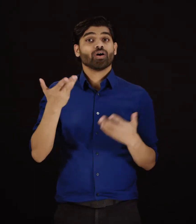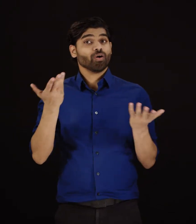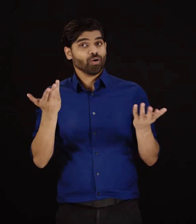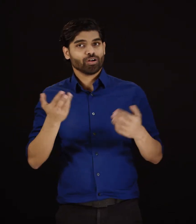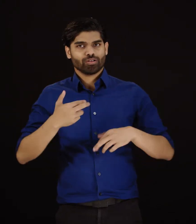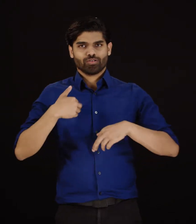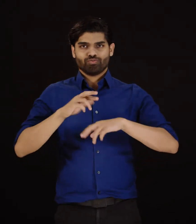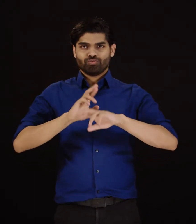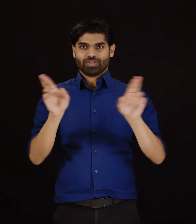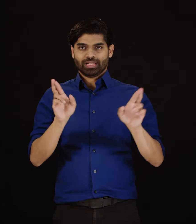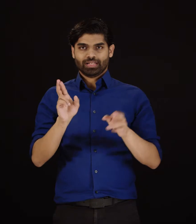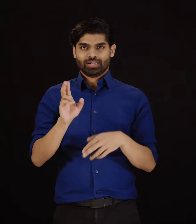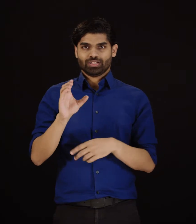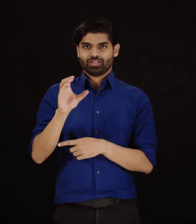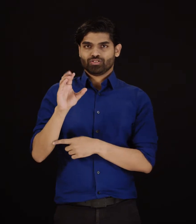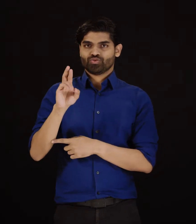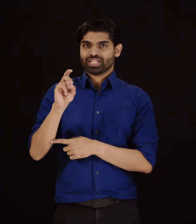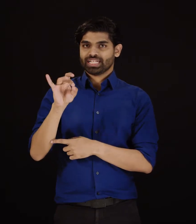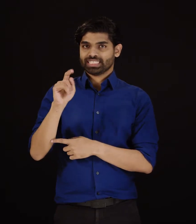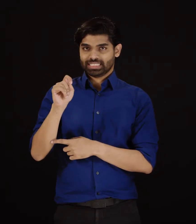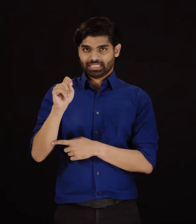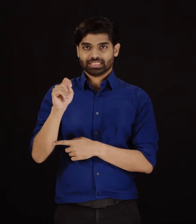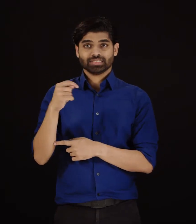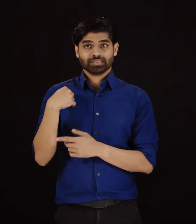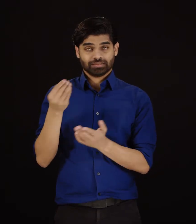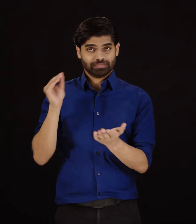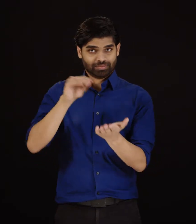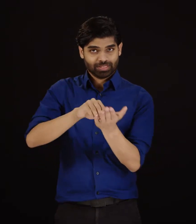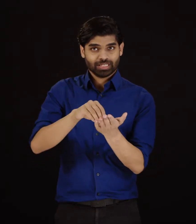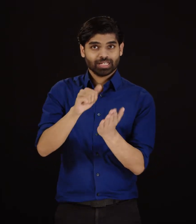pay for the services that a customer uses.